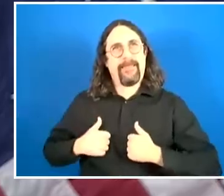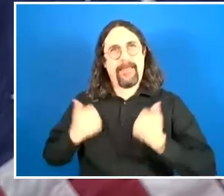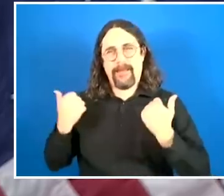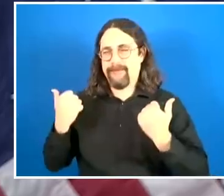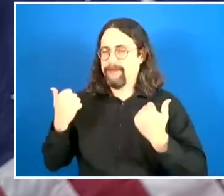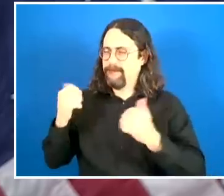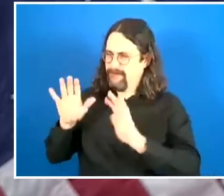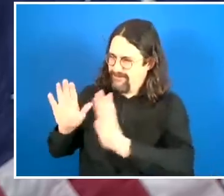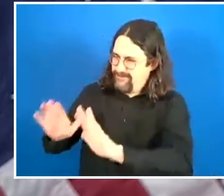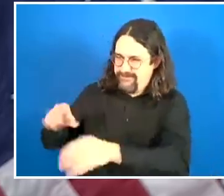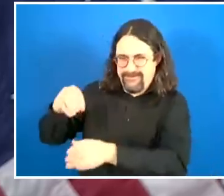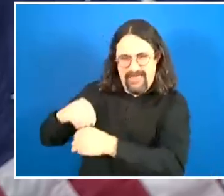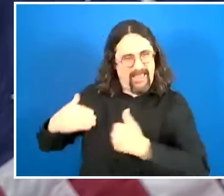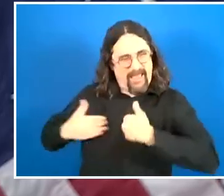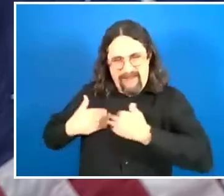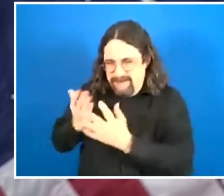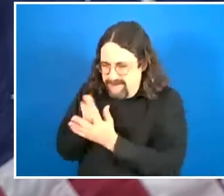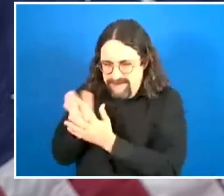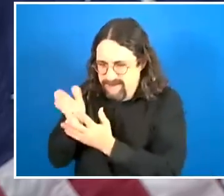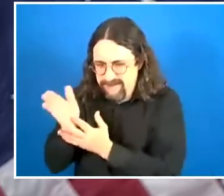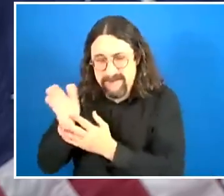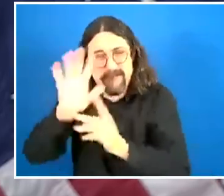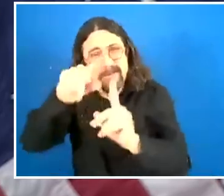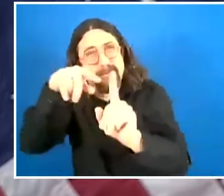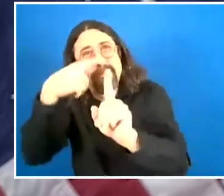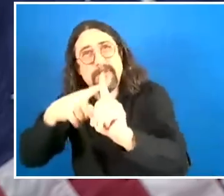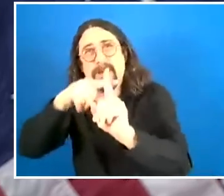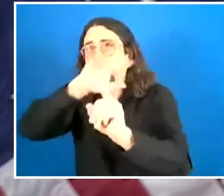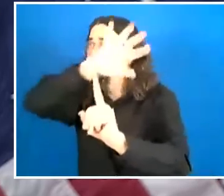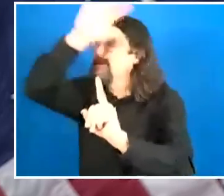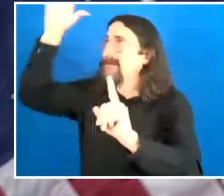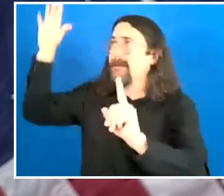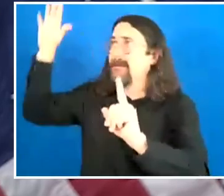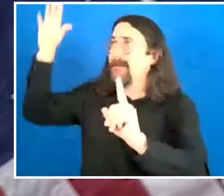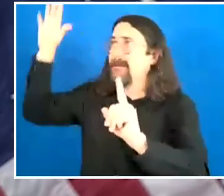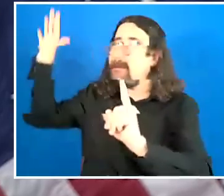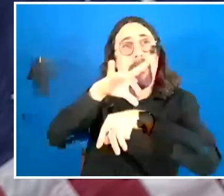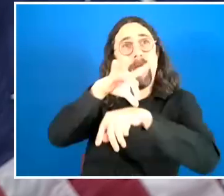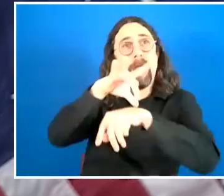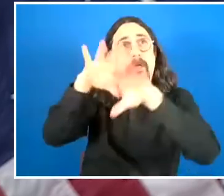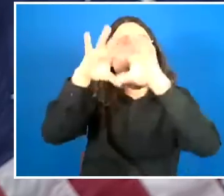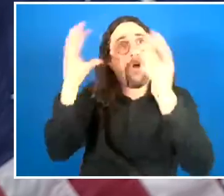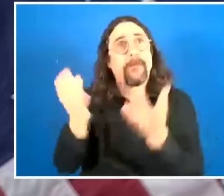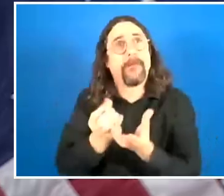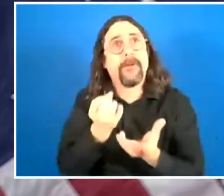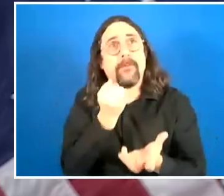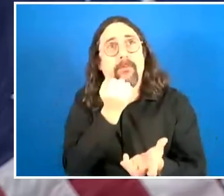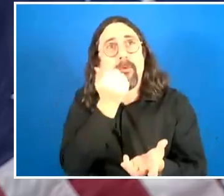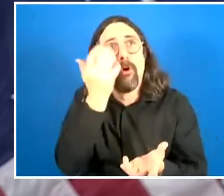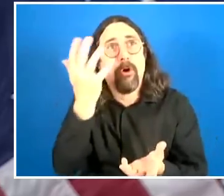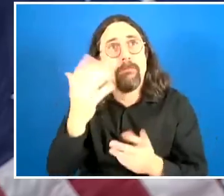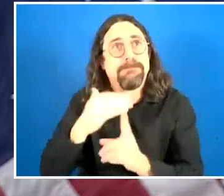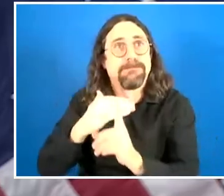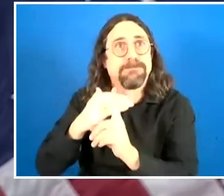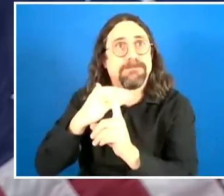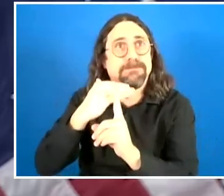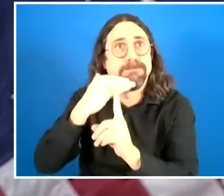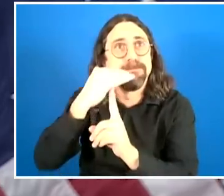SHADOW OF GLOBAL WARMG,IN TEHY' RE A TOUGH GENERATION. THEY REMIND ME OF WHAT MY OLDER GENERATION TOLD ME ABOUT THAT